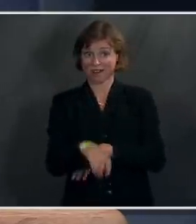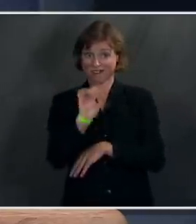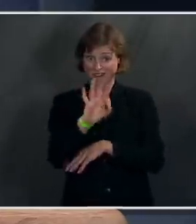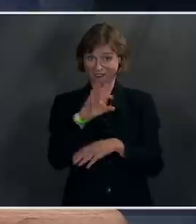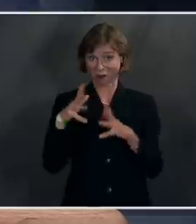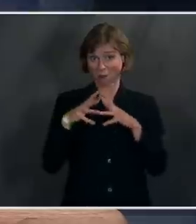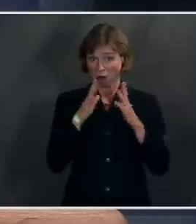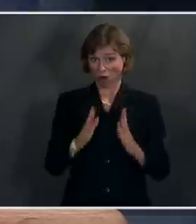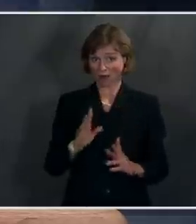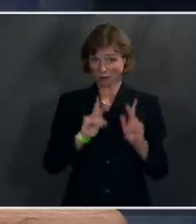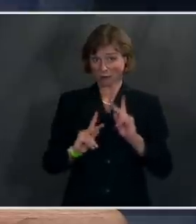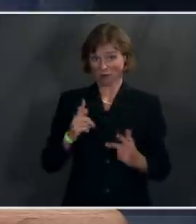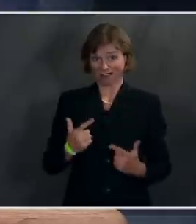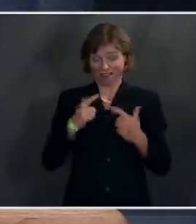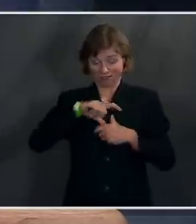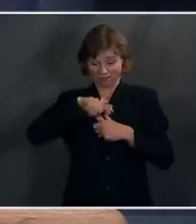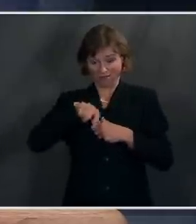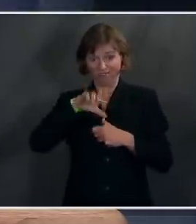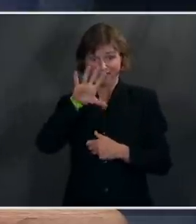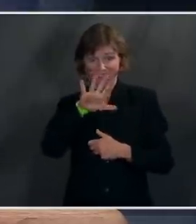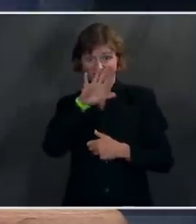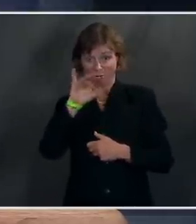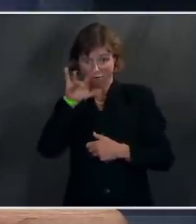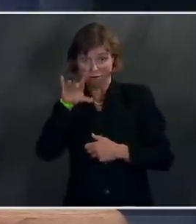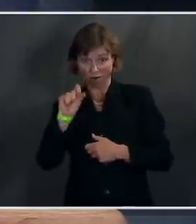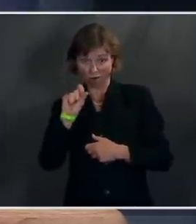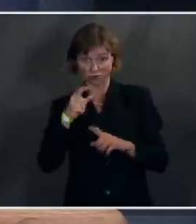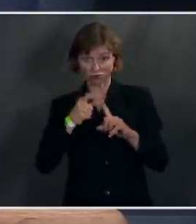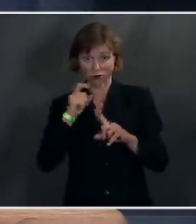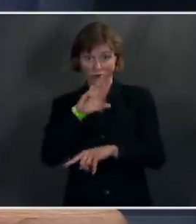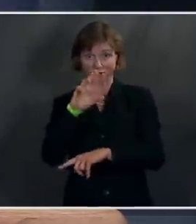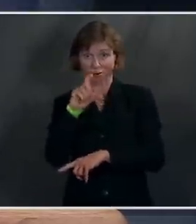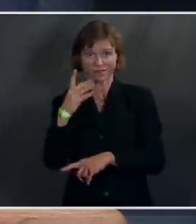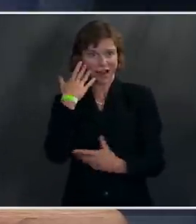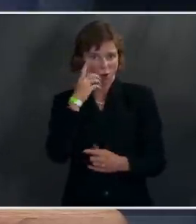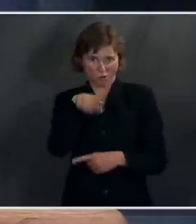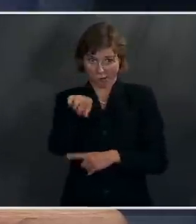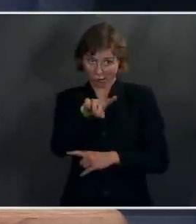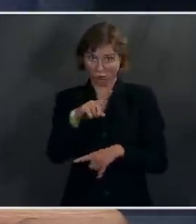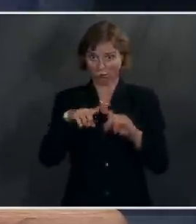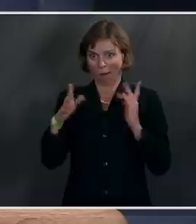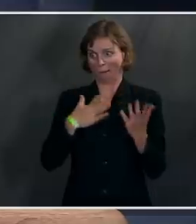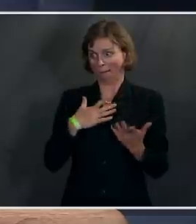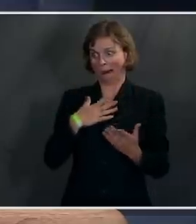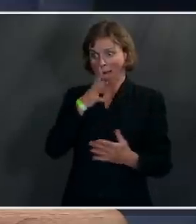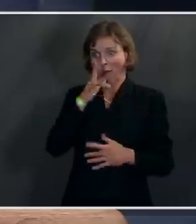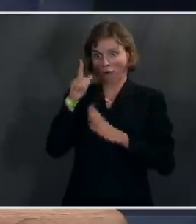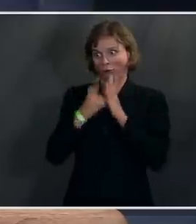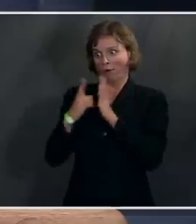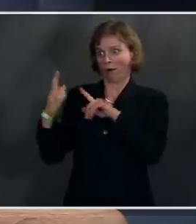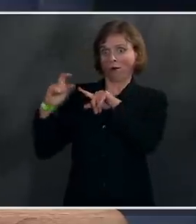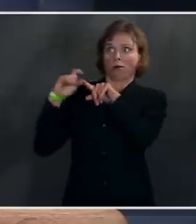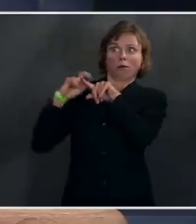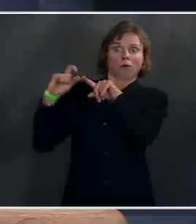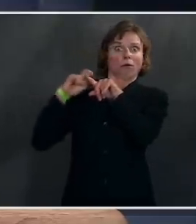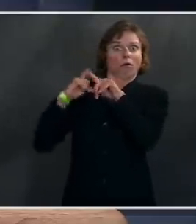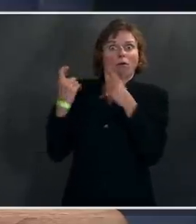And I don't know about you. My mother-in-law, my family calls me all the time figuring out how they can call the CVS and find out when they can get their vaccine.